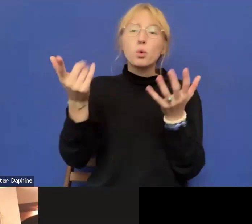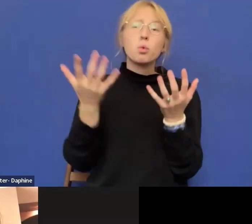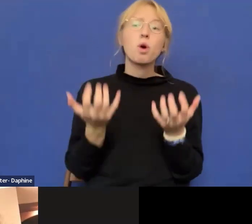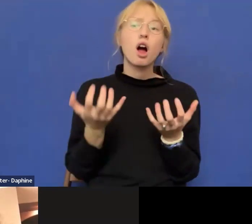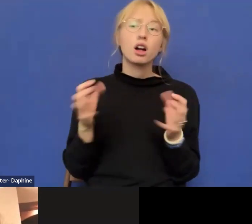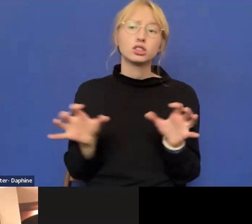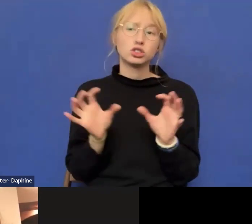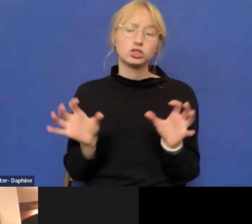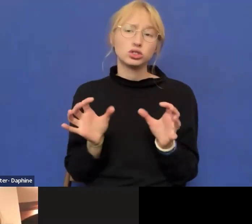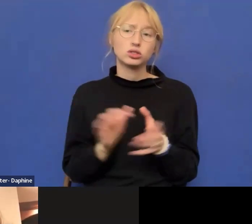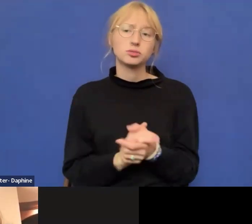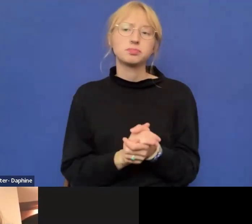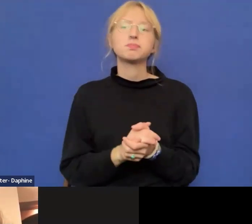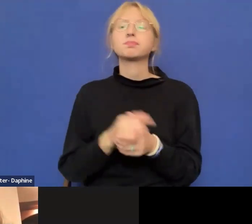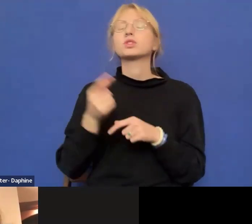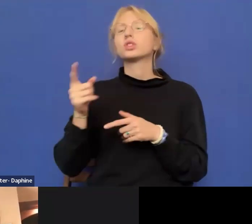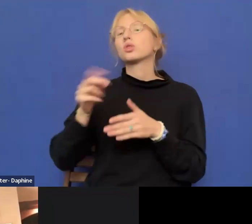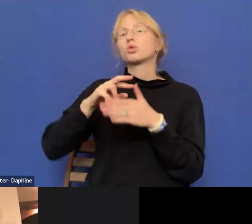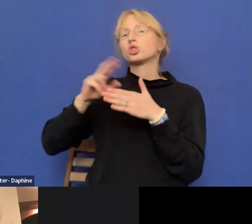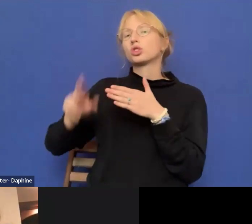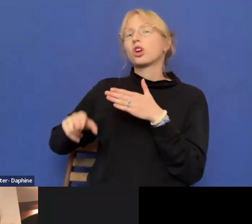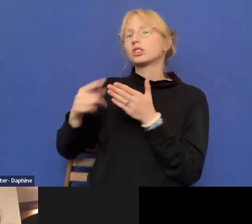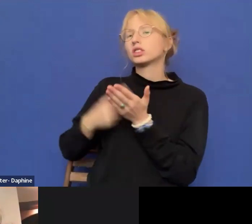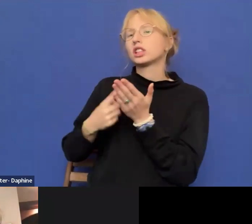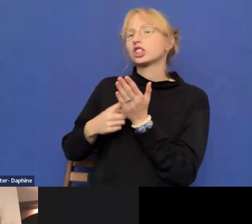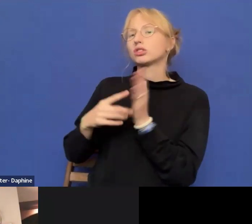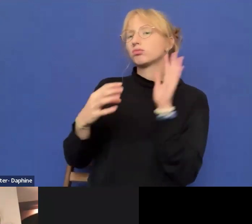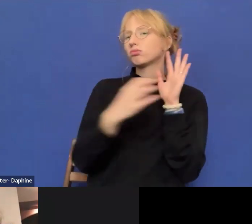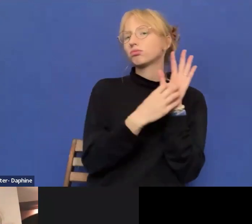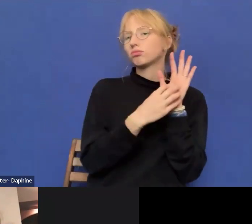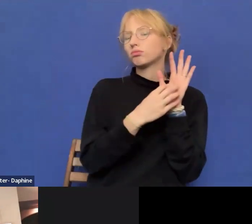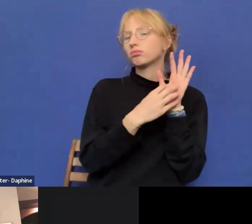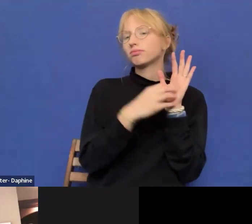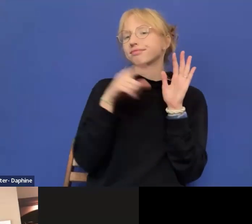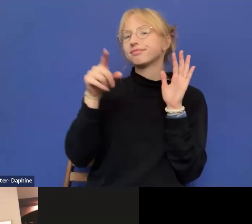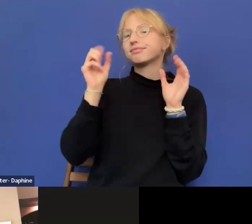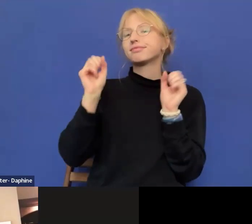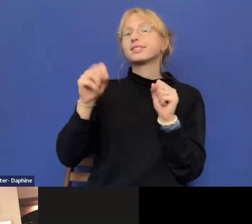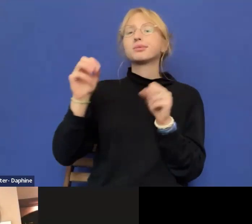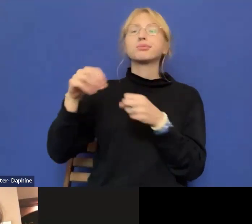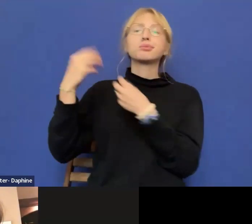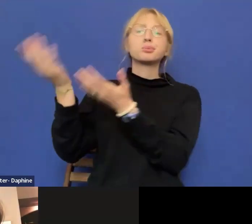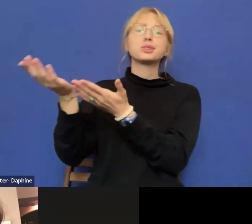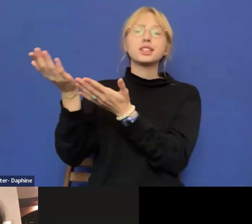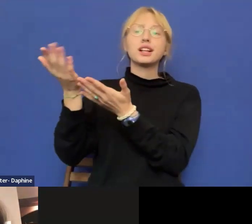the results and discussion section. You can sort of present an expected